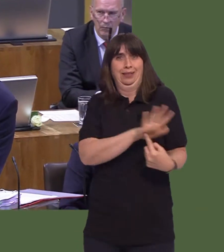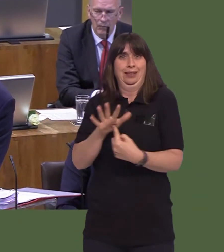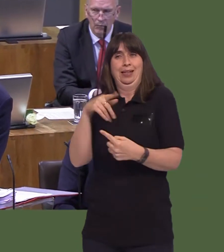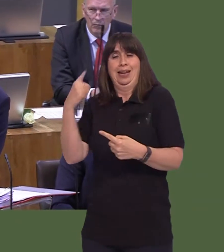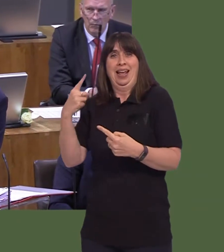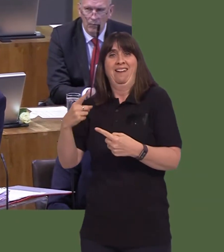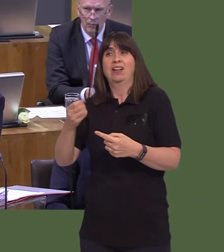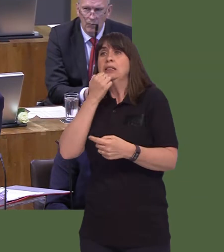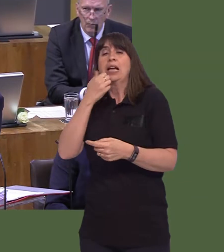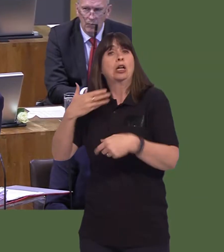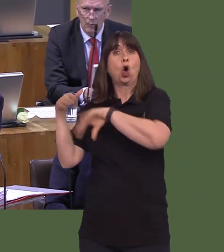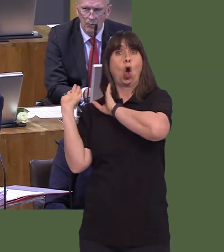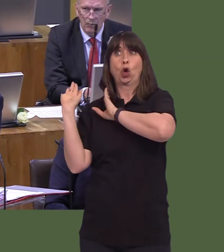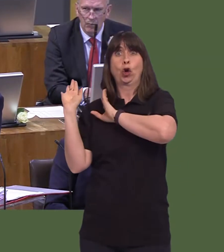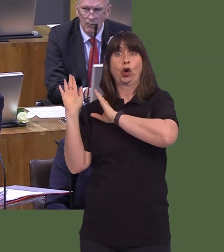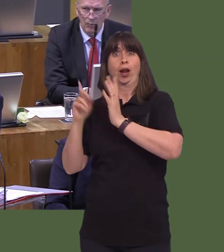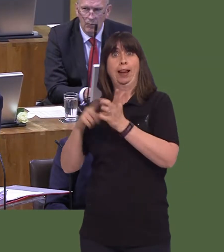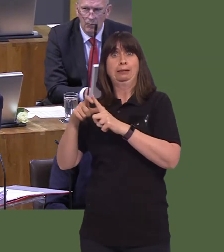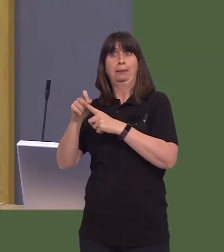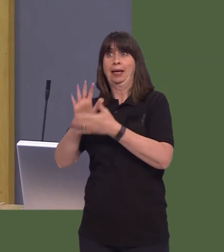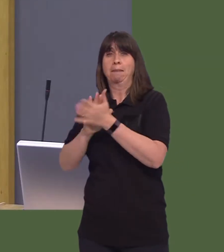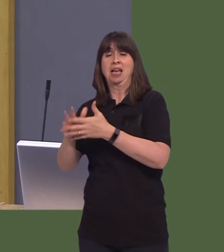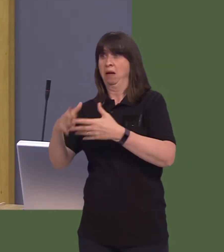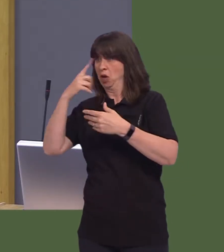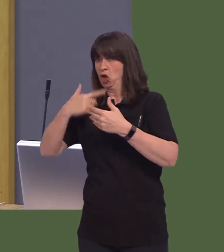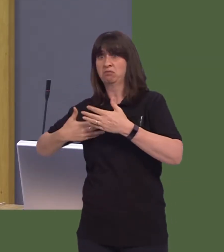if I can put it that way, then, of course, often you can get uncontrolled development